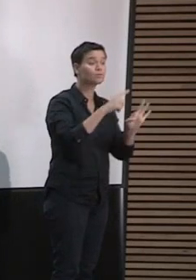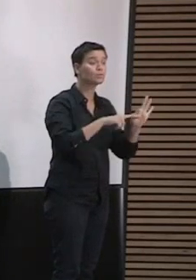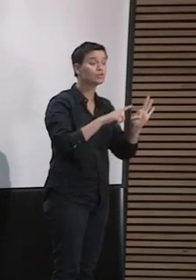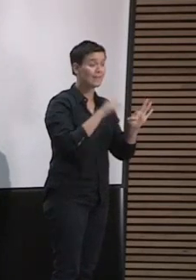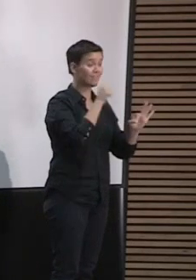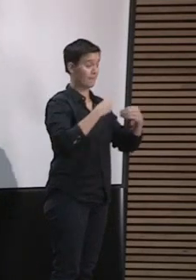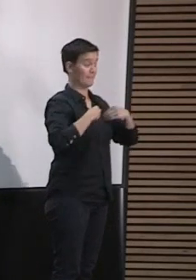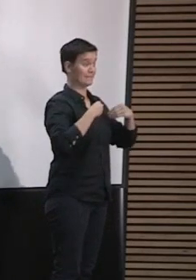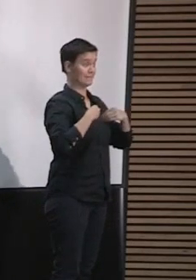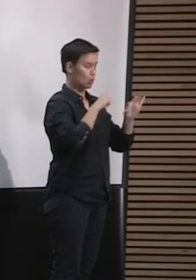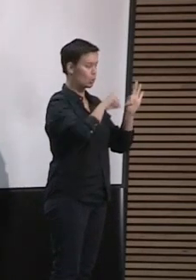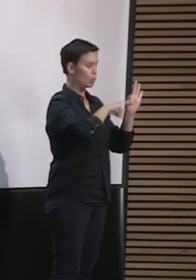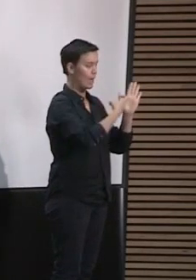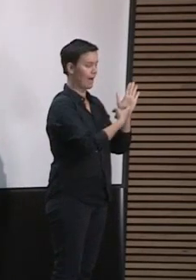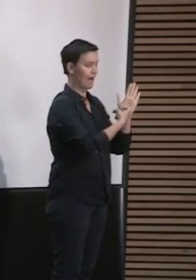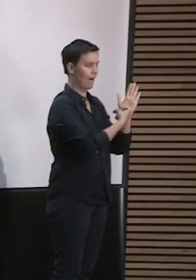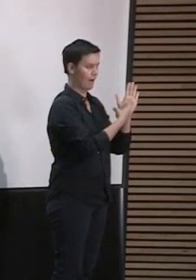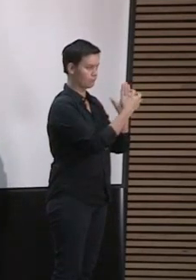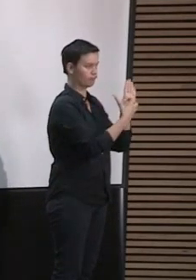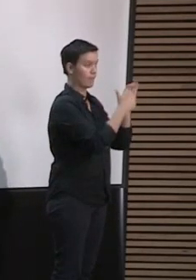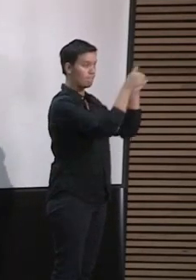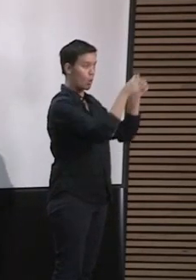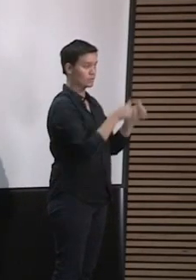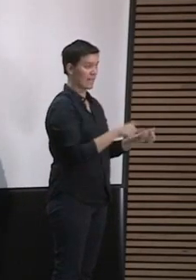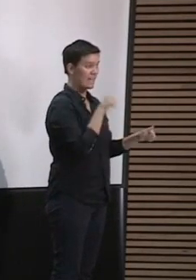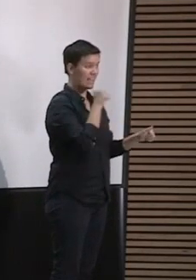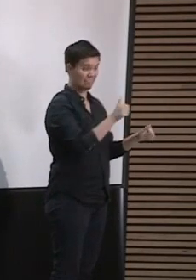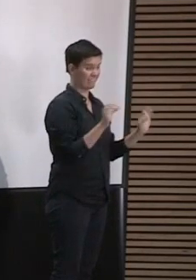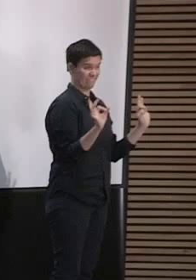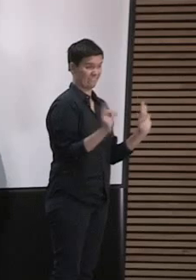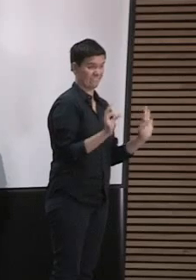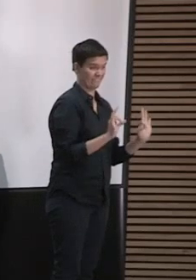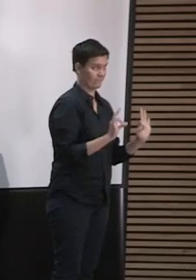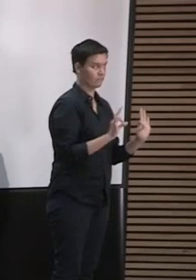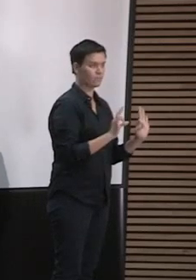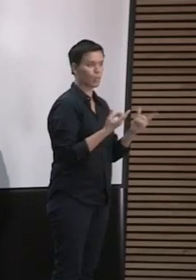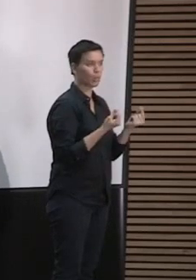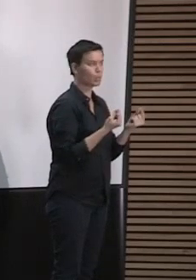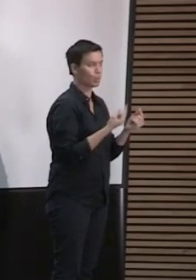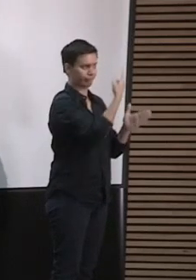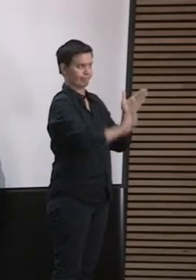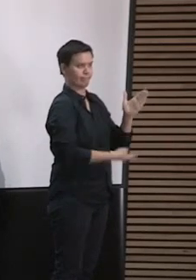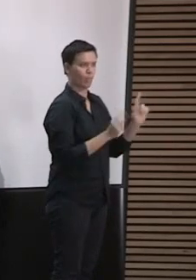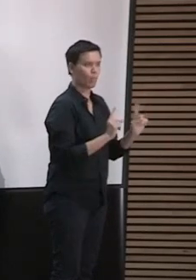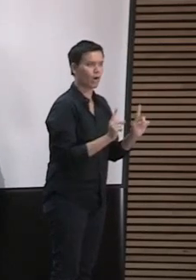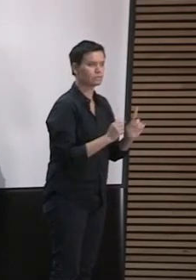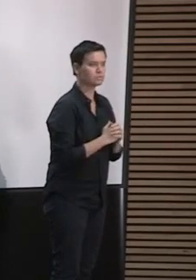PM, what are the penalties for businesses that don't have QR codes displayed